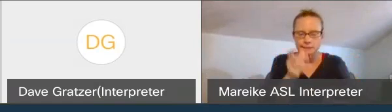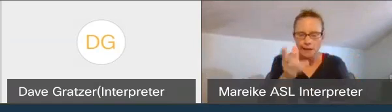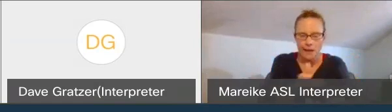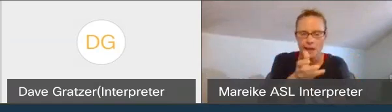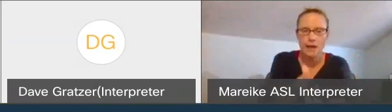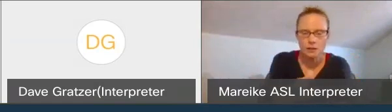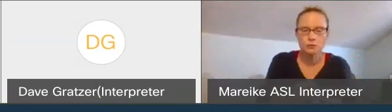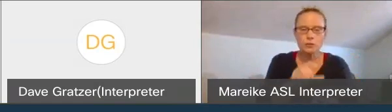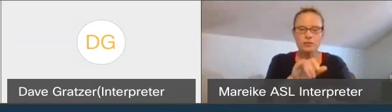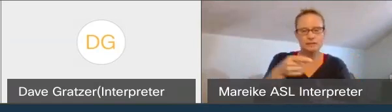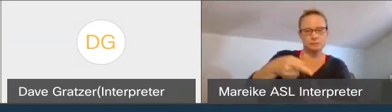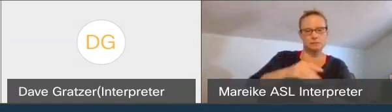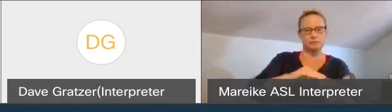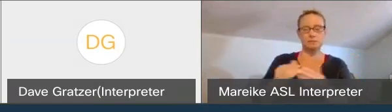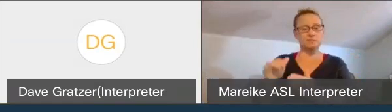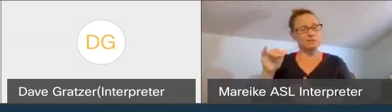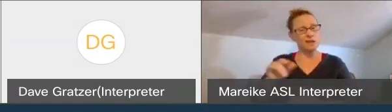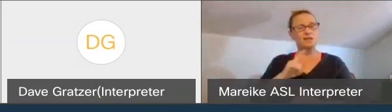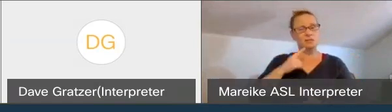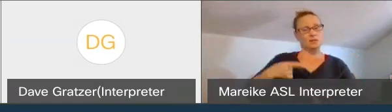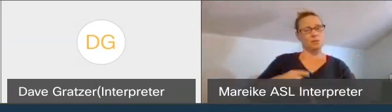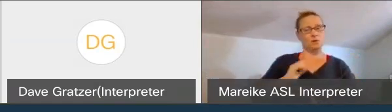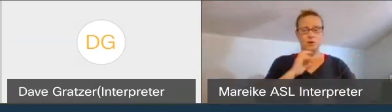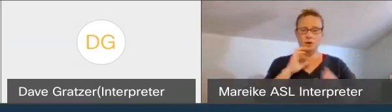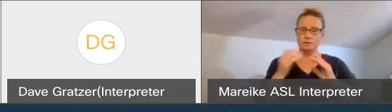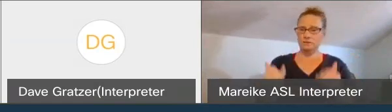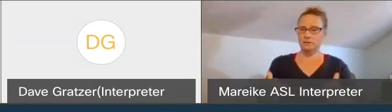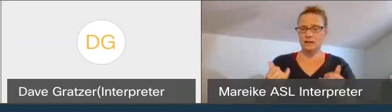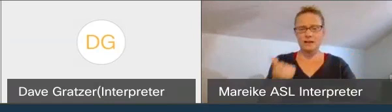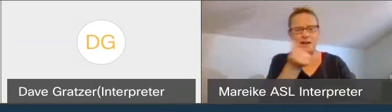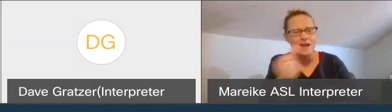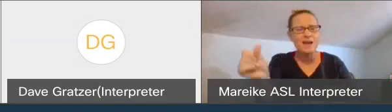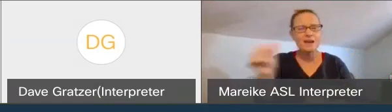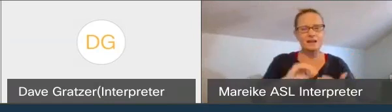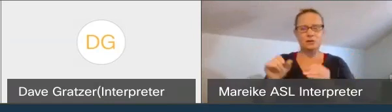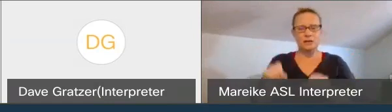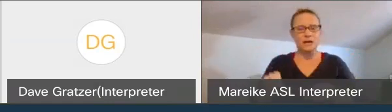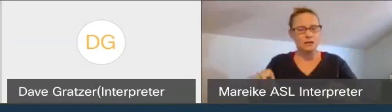And I think that's the point of our whole conversation today is any community can do what we're talking about.